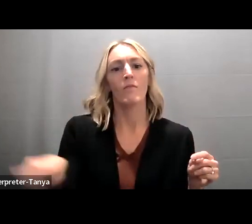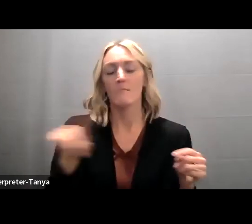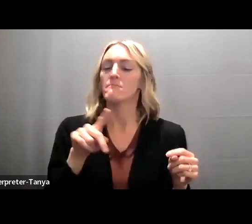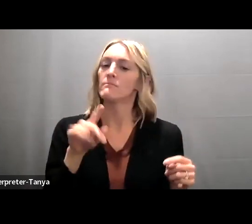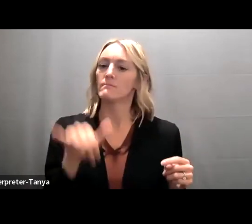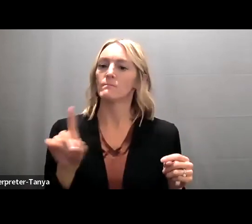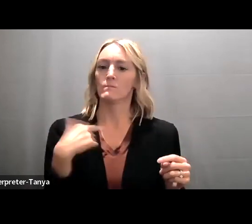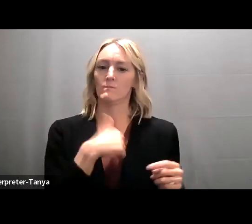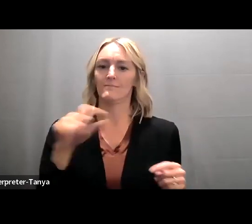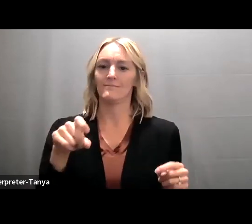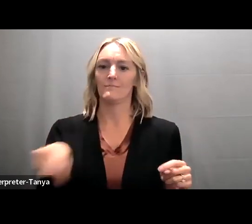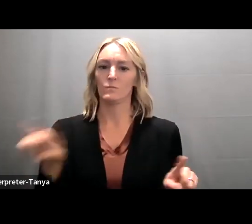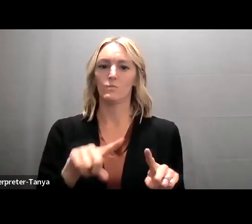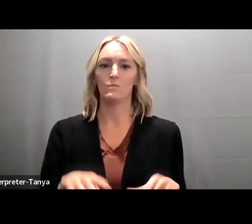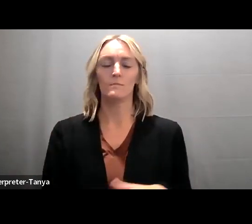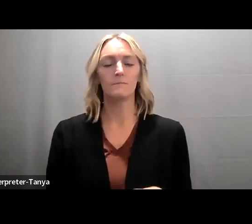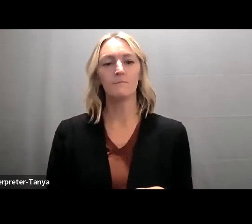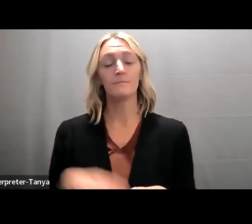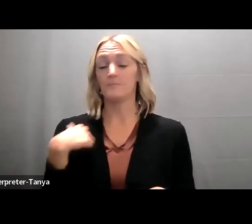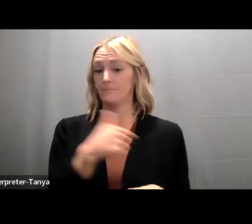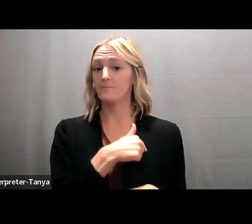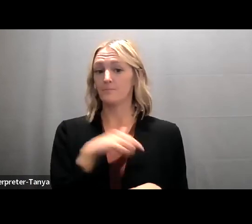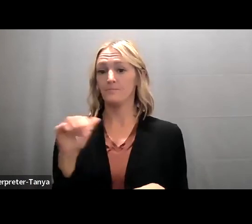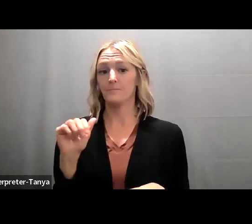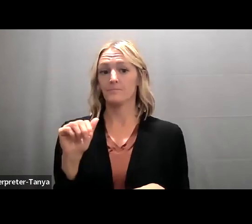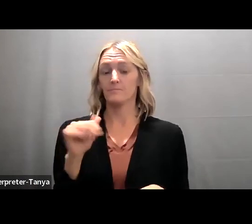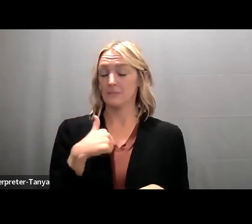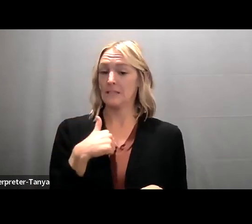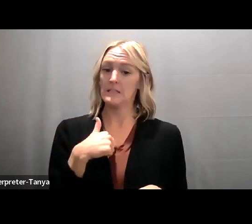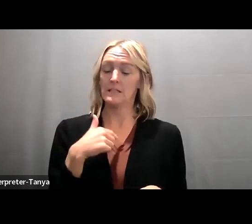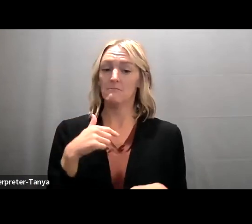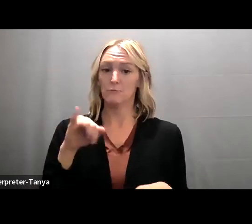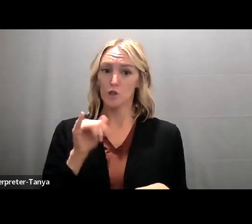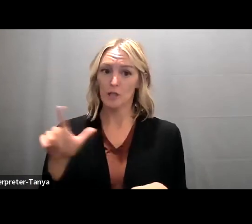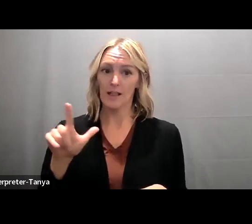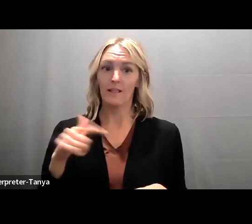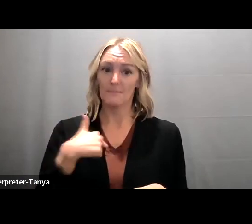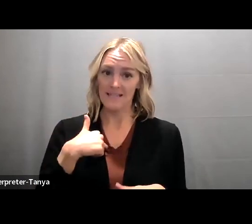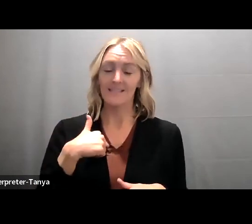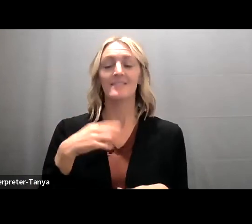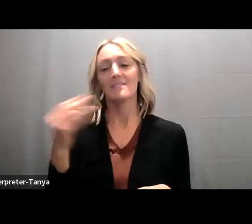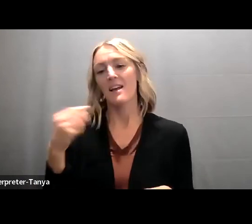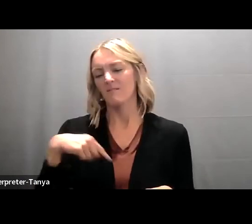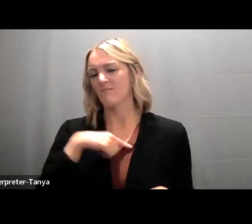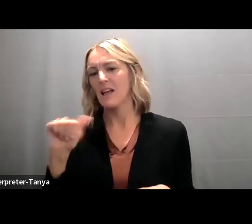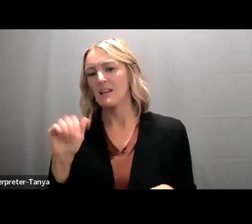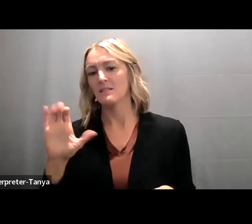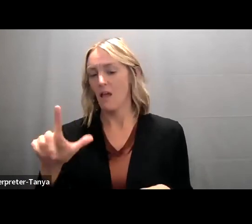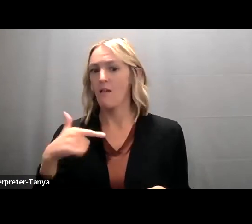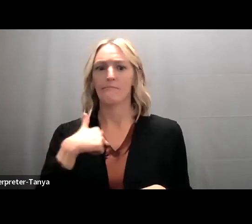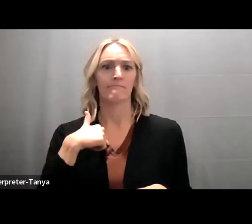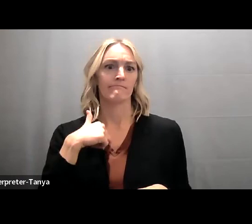I will tell you that we also, ACL, me personally, Jill, I am going to every state that is getting